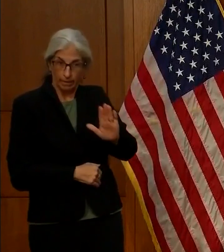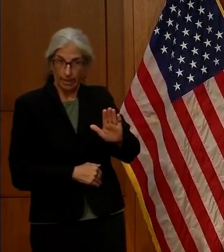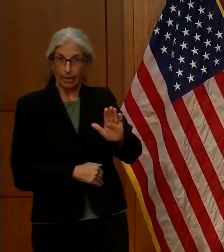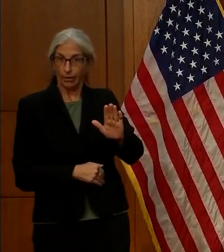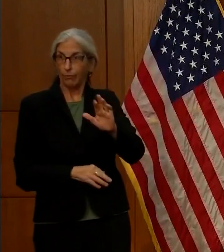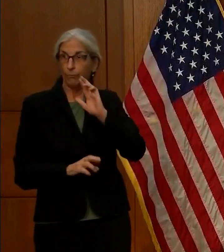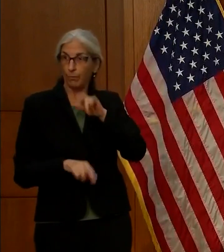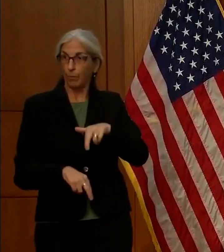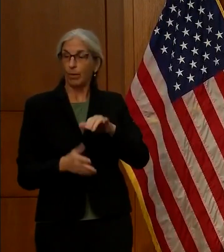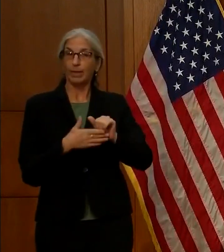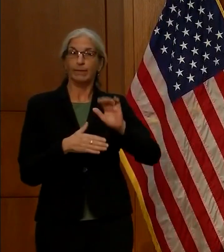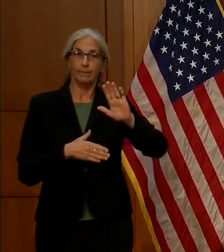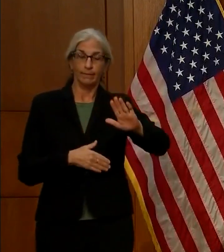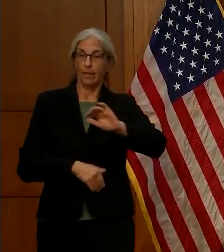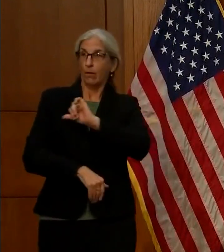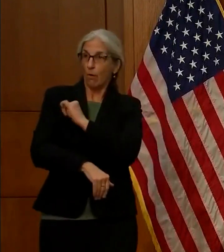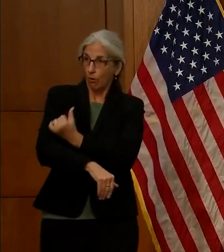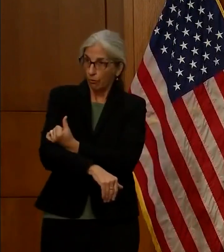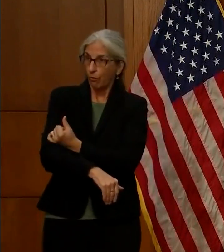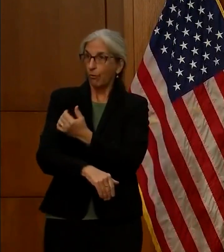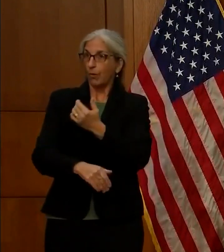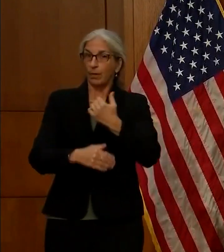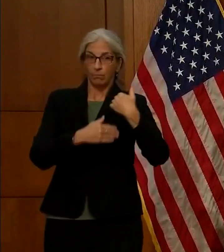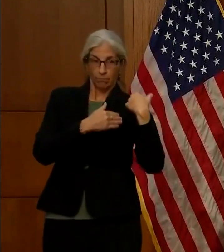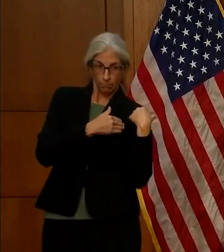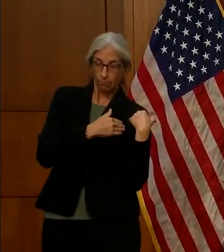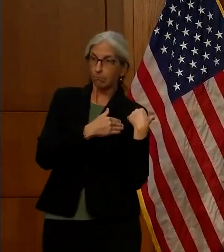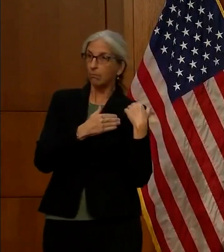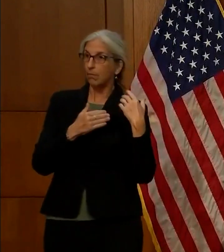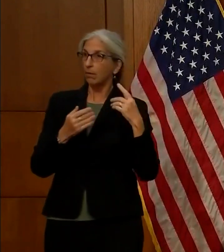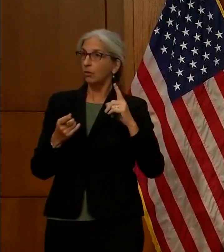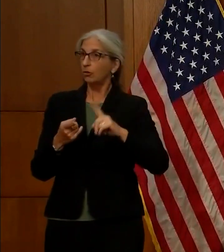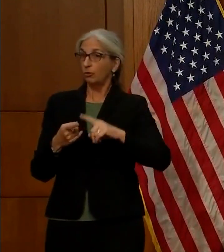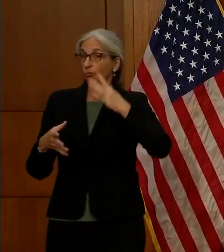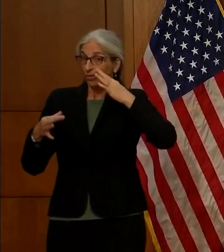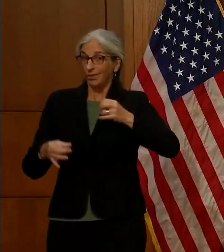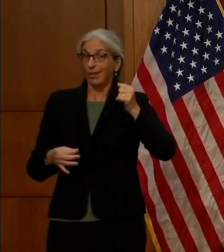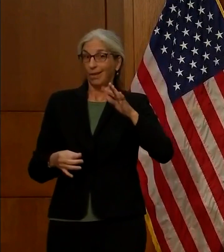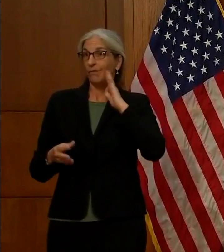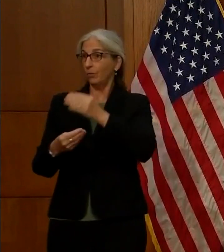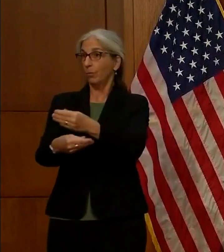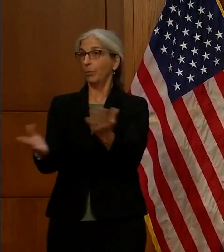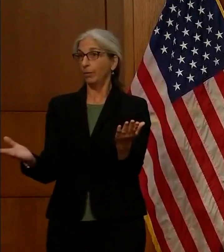THE OC IT IS THERE- AUTHORITY OBLIGATION RESPONSIBILITY TO